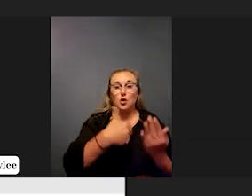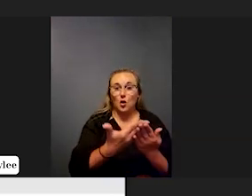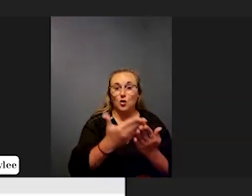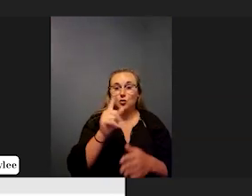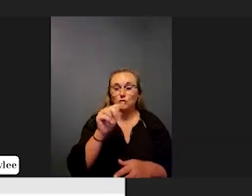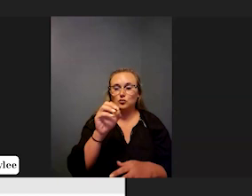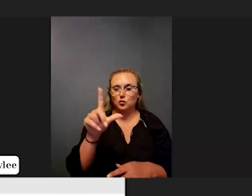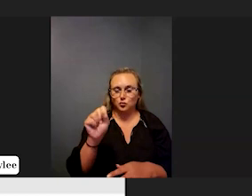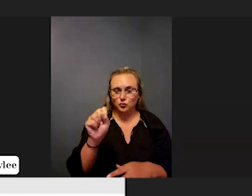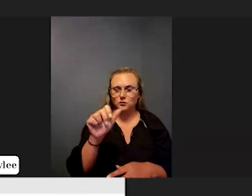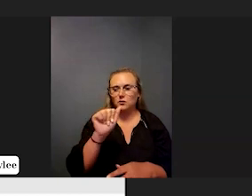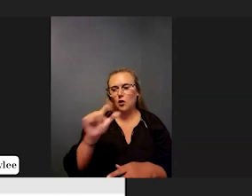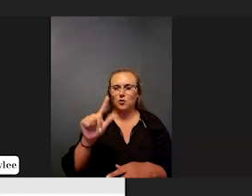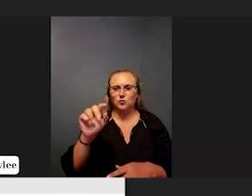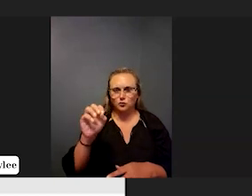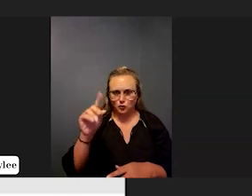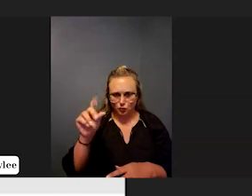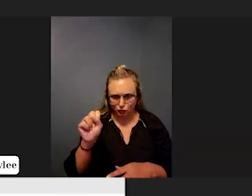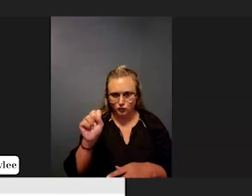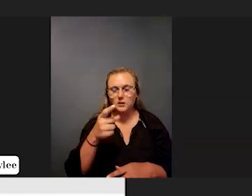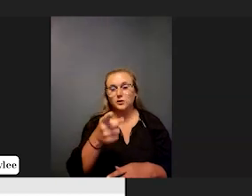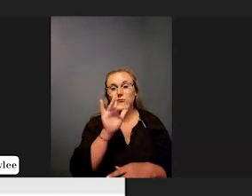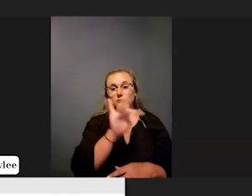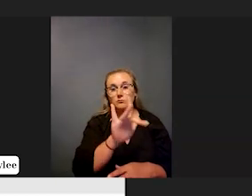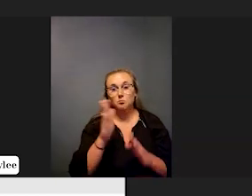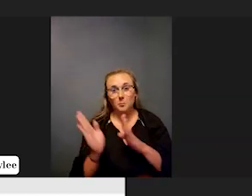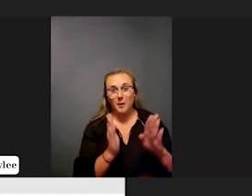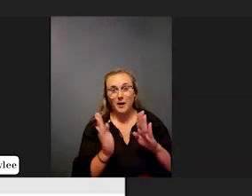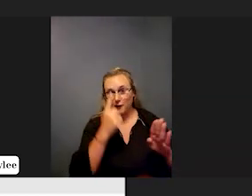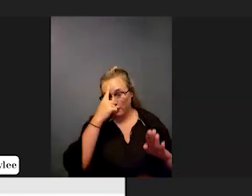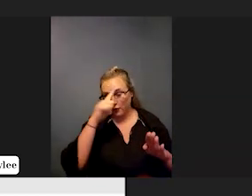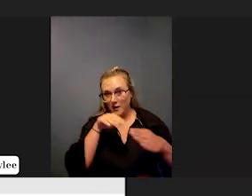And then you choose Prepare for Accessibility and that'll give you an option with add alt text.